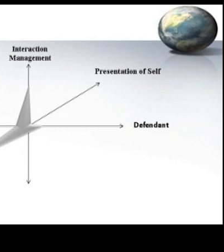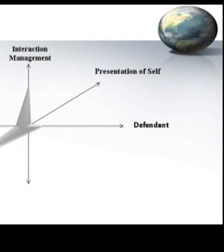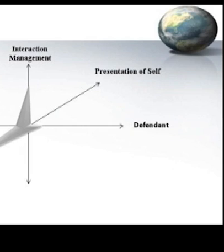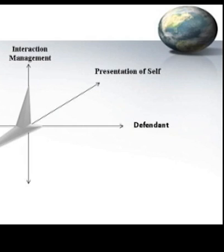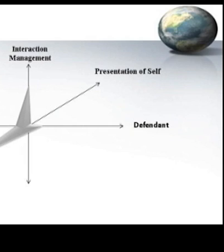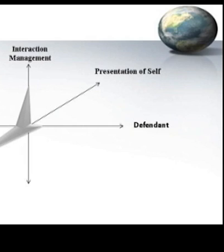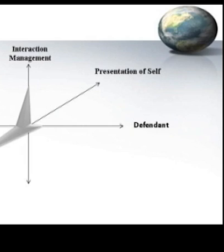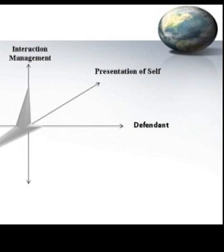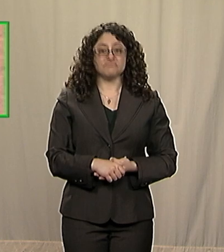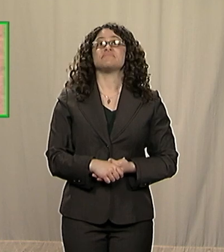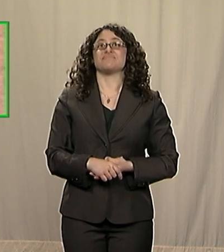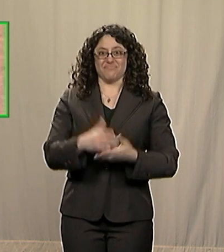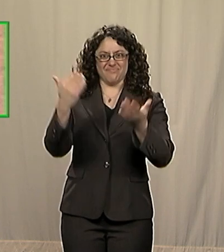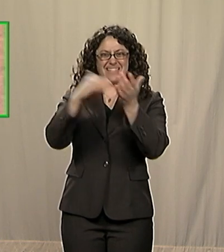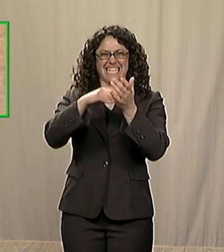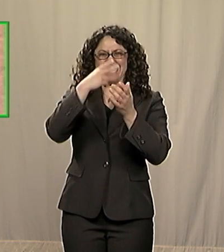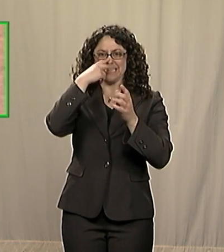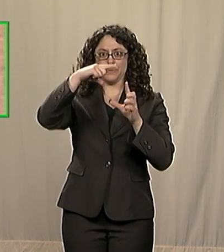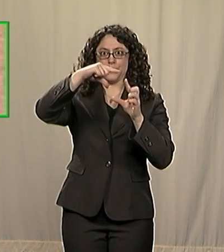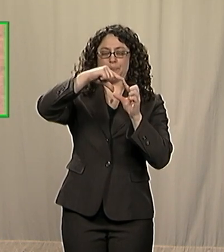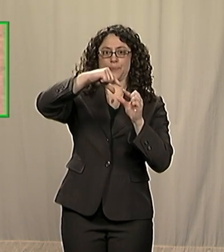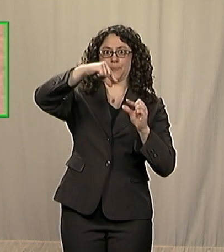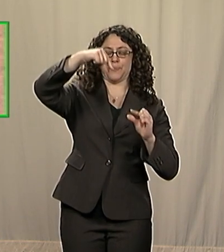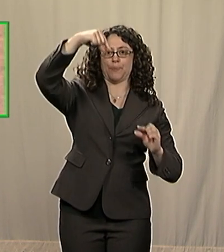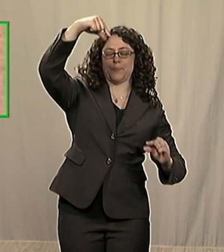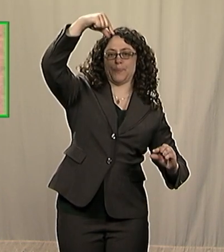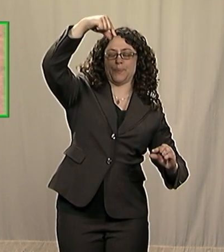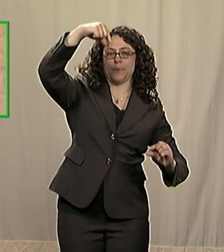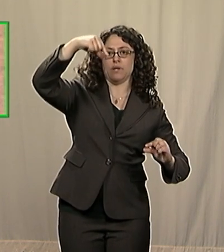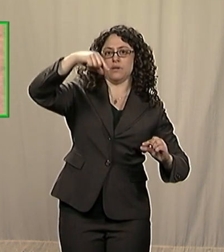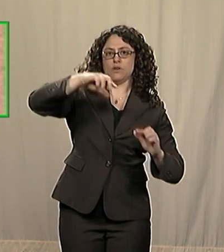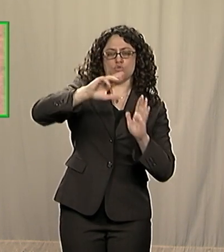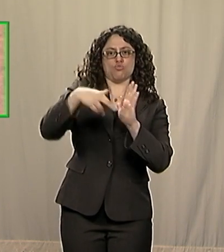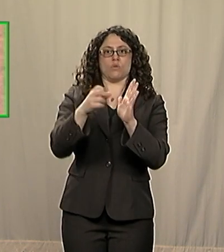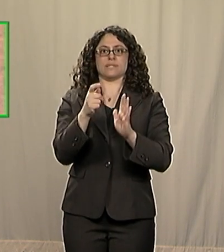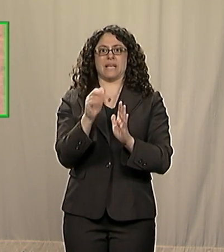So notice you get a much more narrowing of the role space. The presentation of the self of interpreter